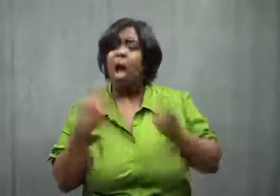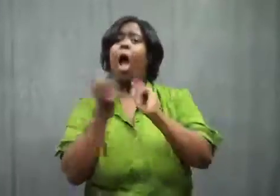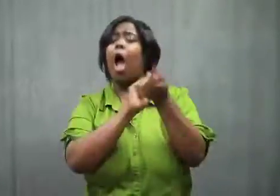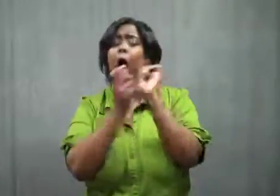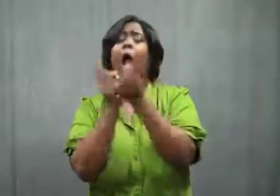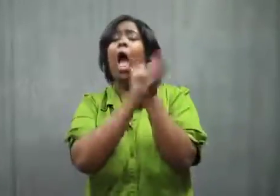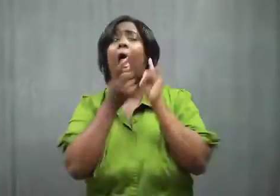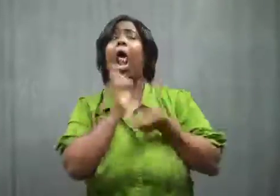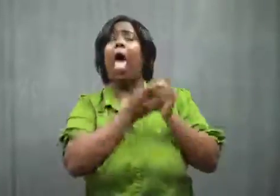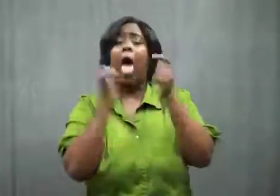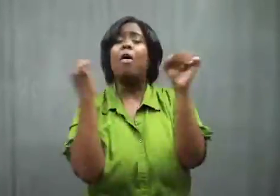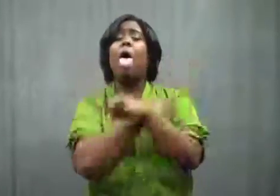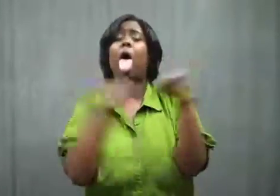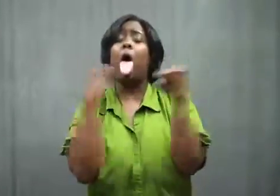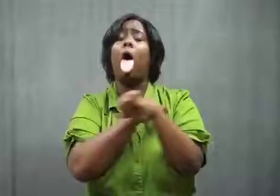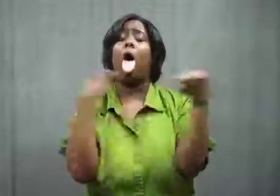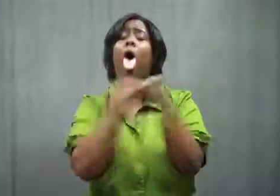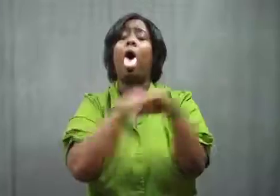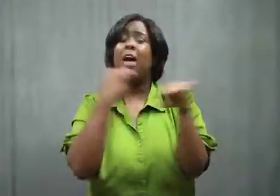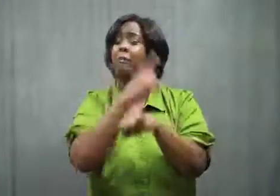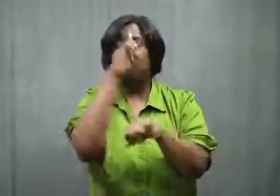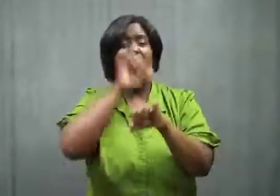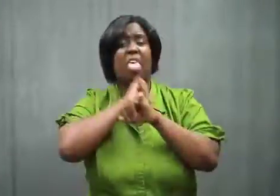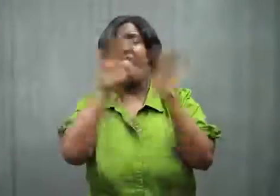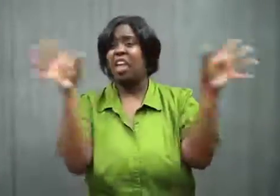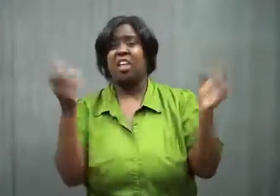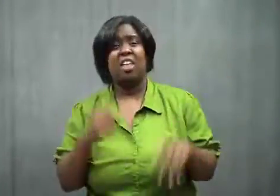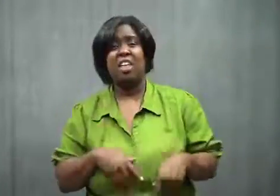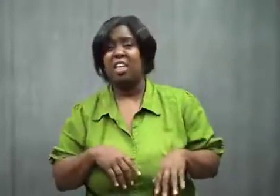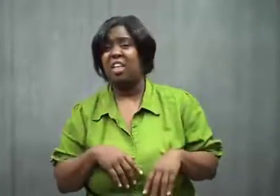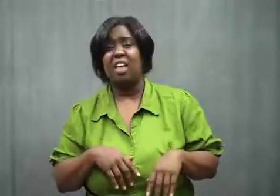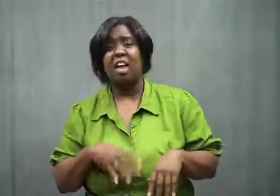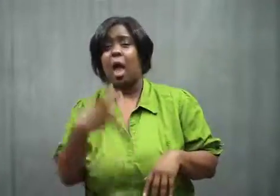I did all this fighting and resisting this guy for nothing.